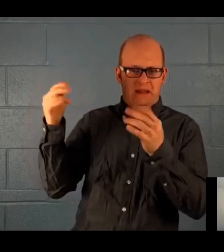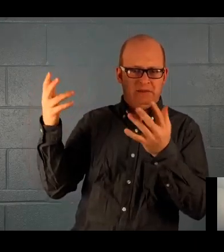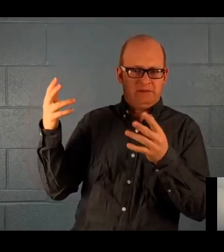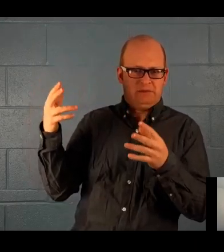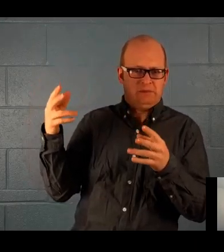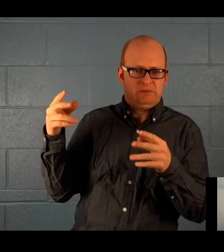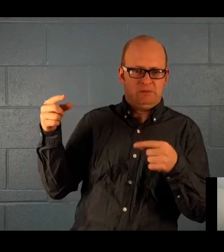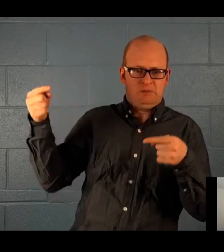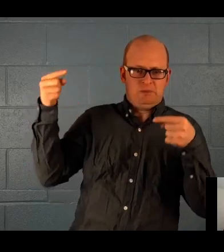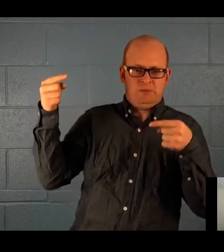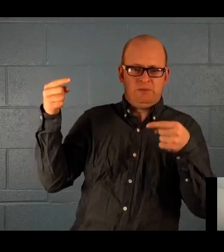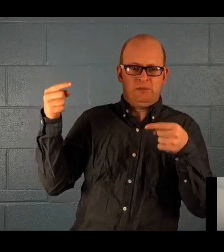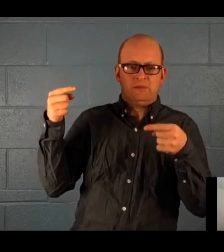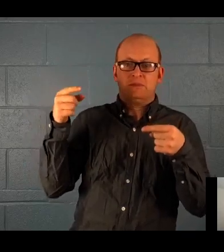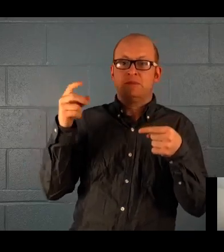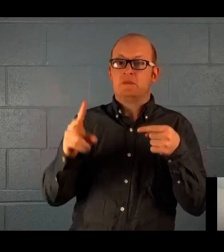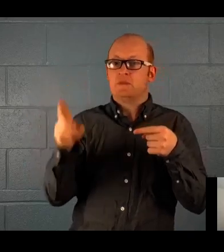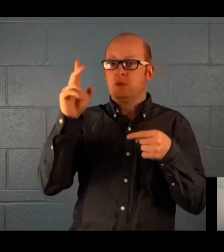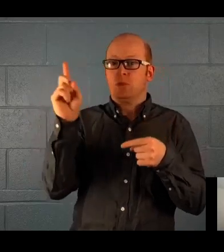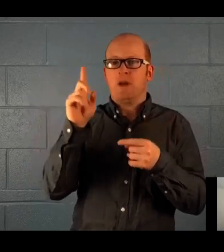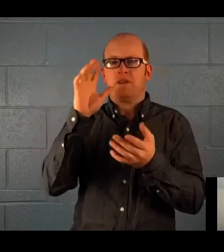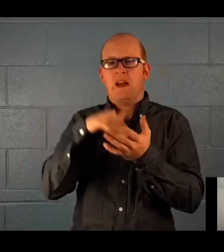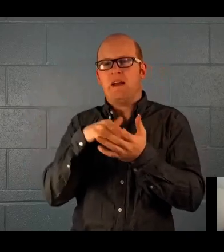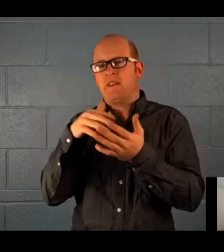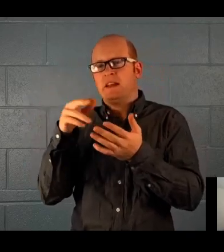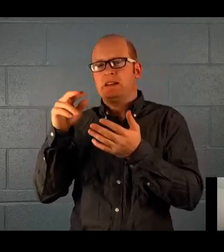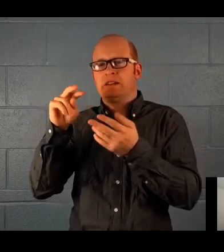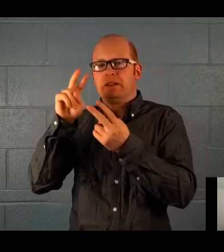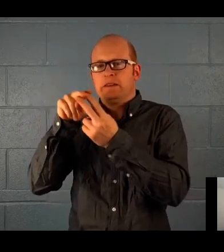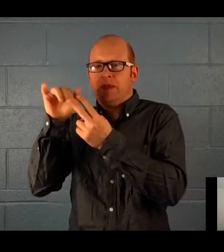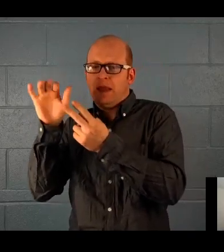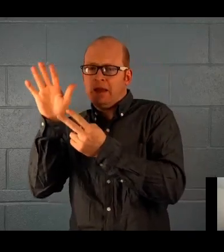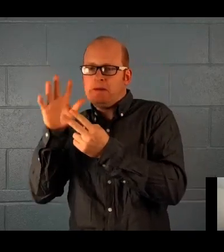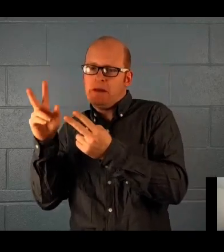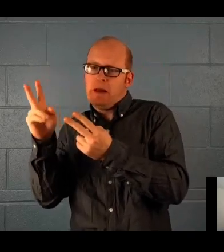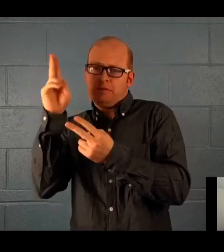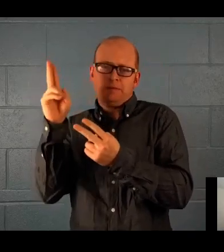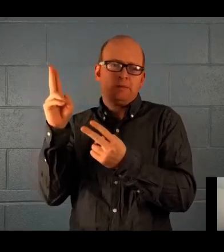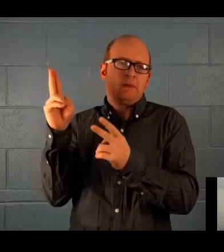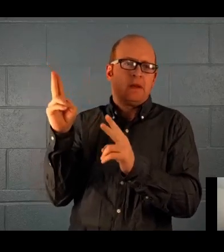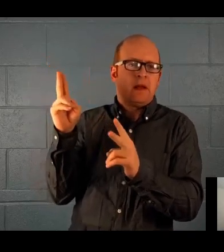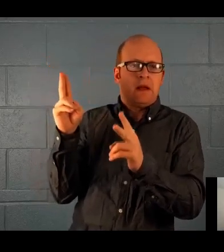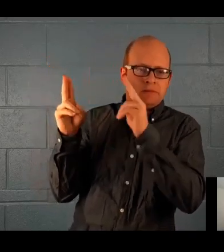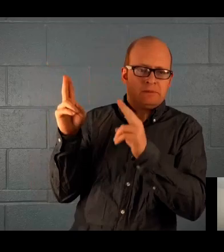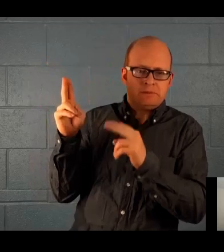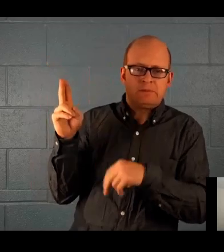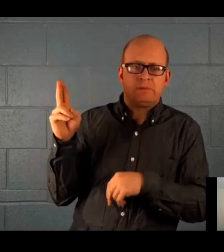And they're cut off at around 5,000 base pairs, because the AAV capsid can only hold 5,000 base pairs.